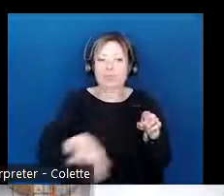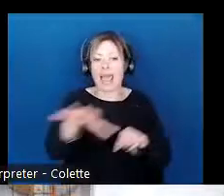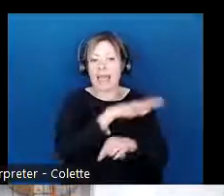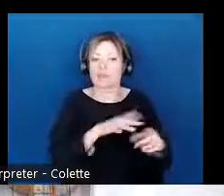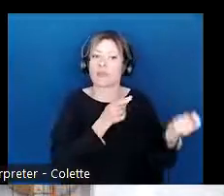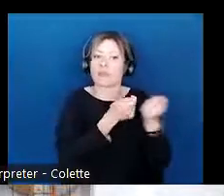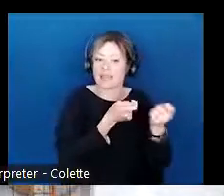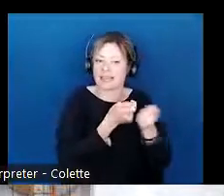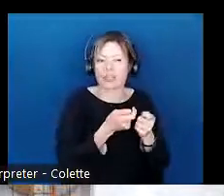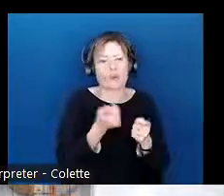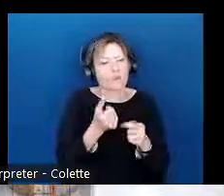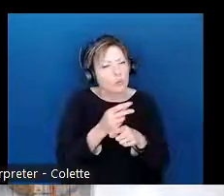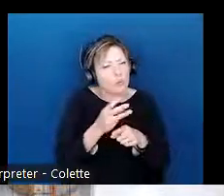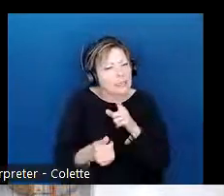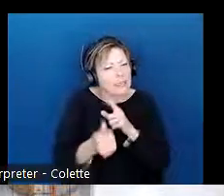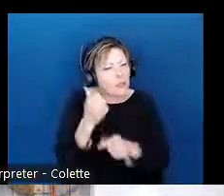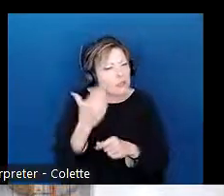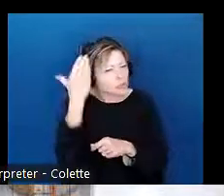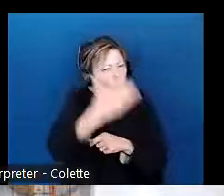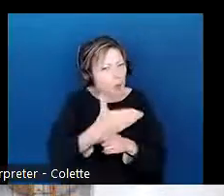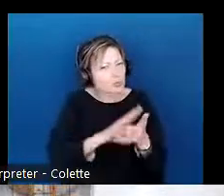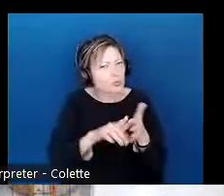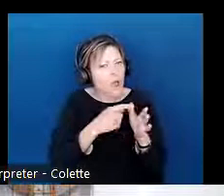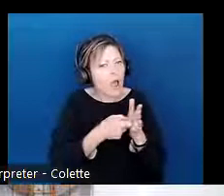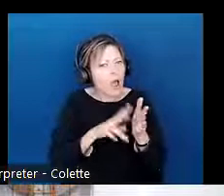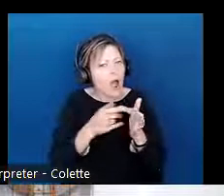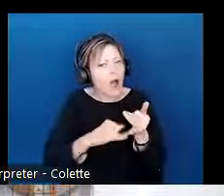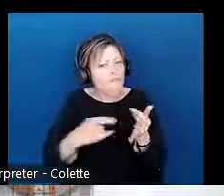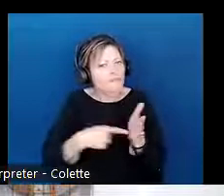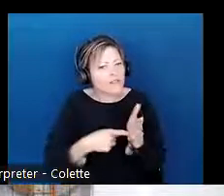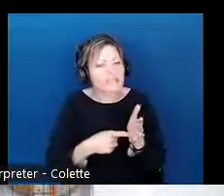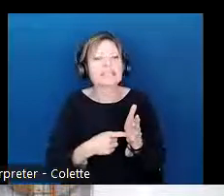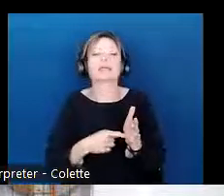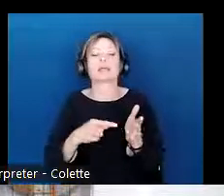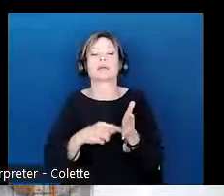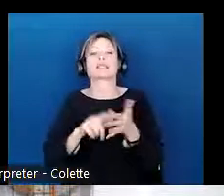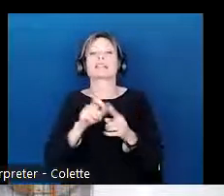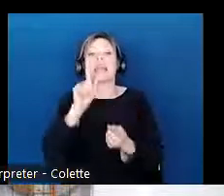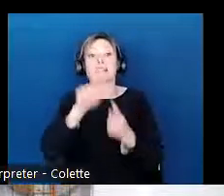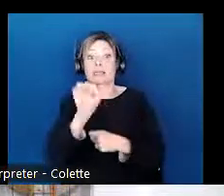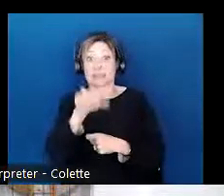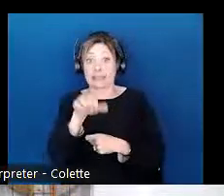weeks ago? Yes I was there I was one of the people who walked down the hill with the uh